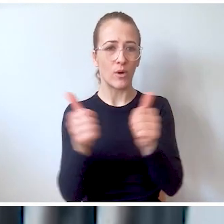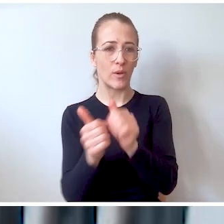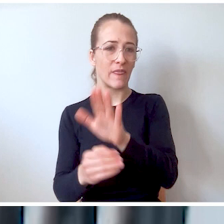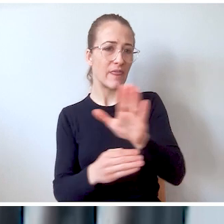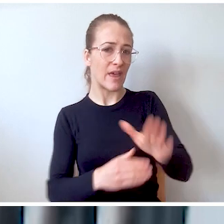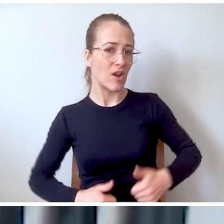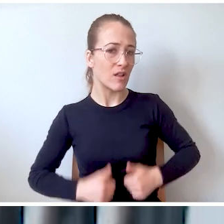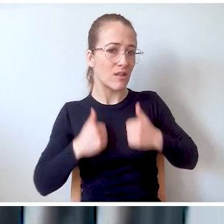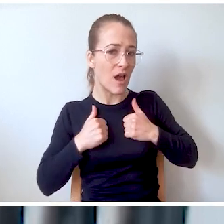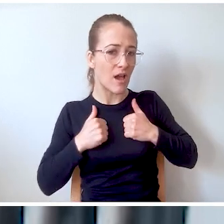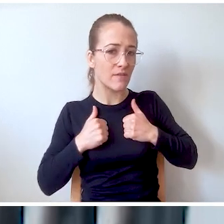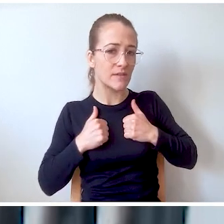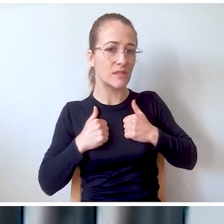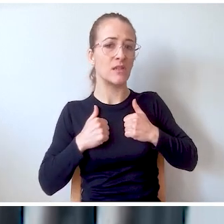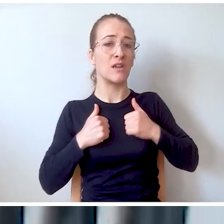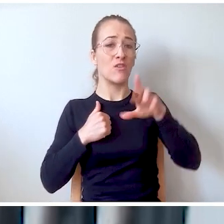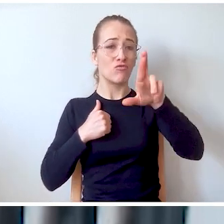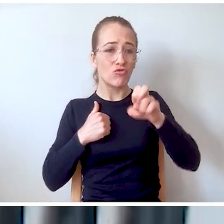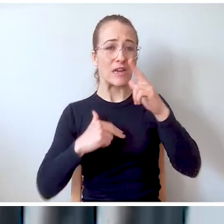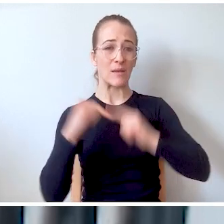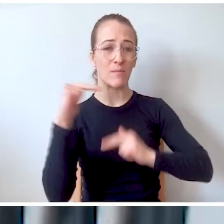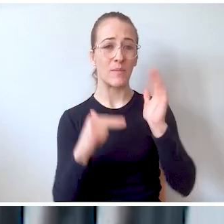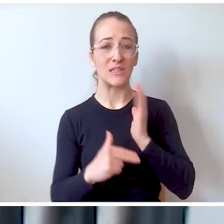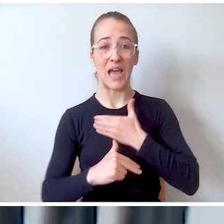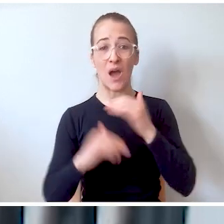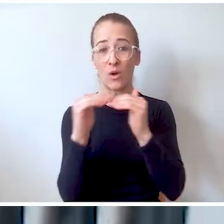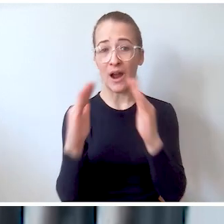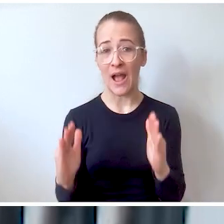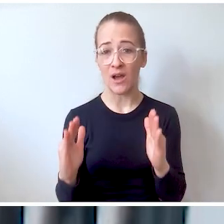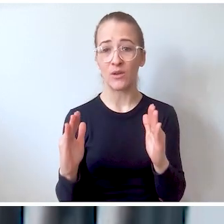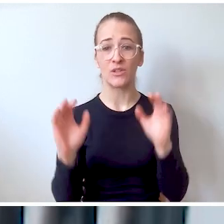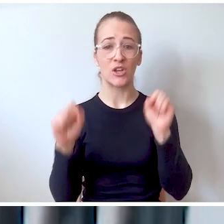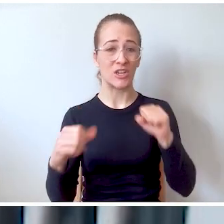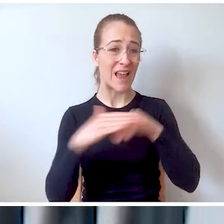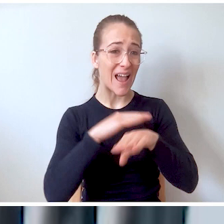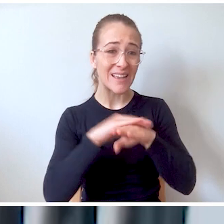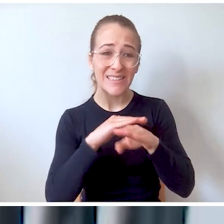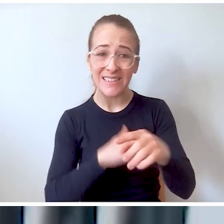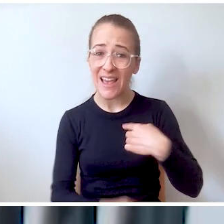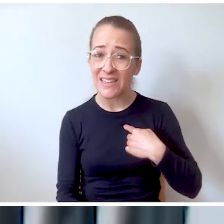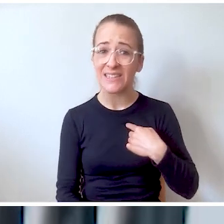Literally, you're reconstructing our house so that it was accessible for me that I could live in it.